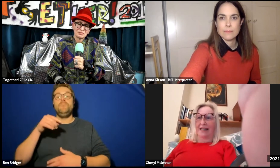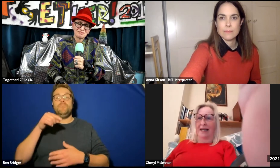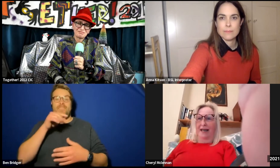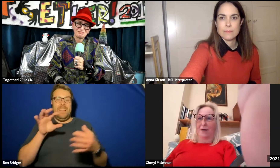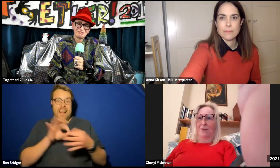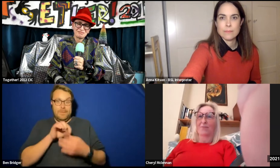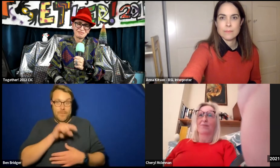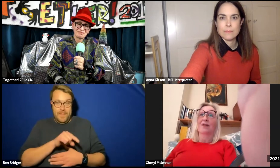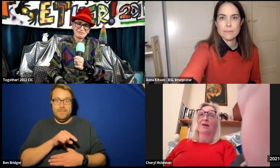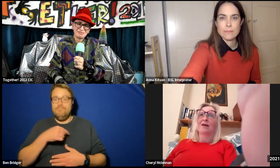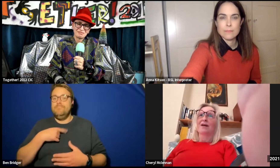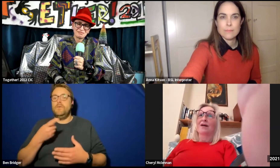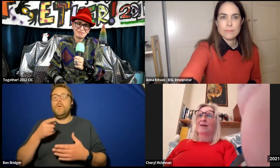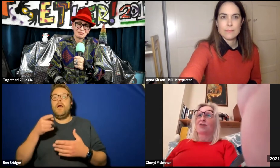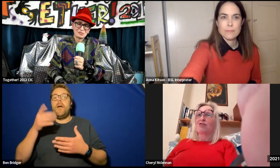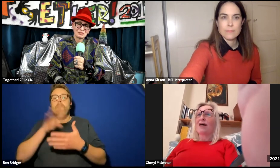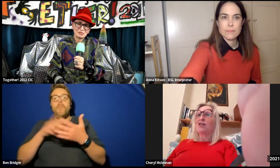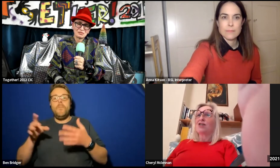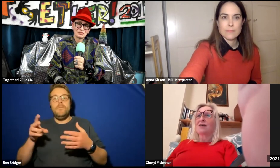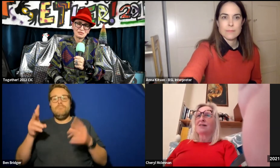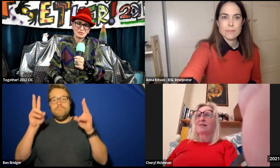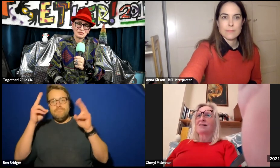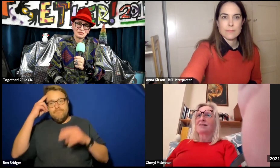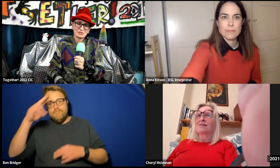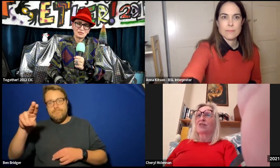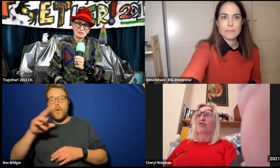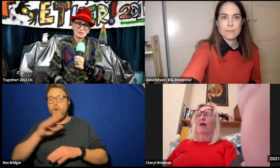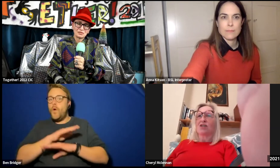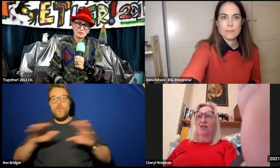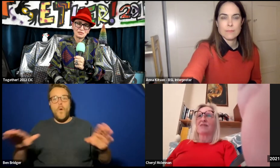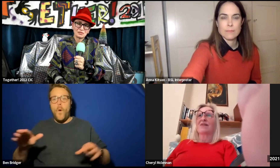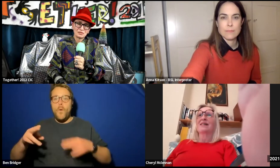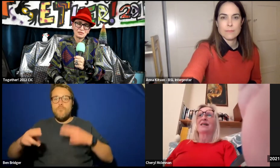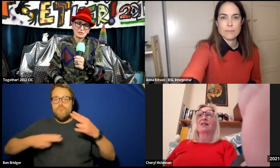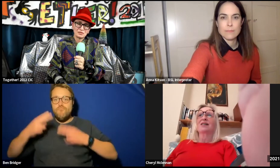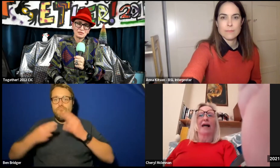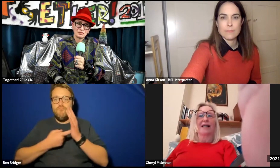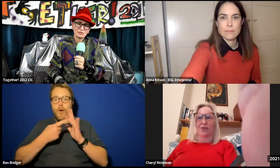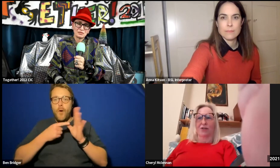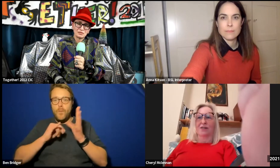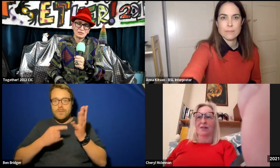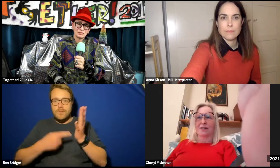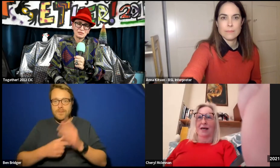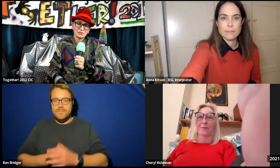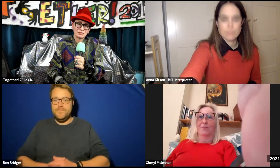No Roast Today The strangeness of eating spaghetti on a Sunday